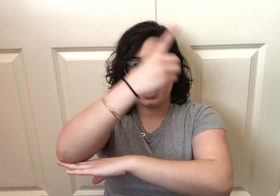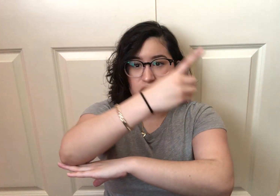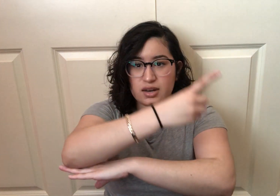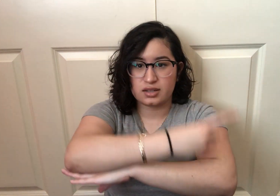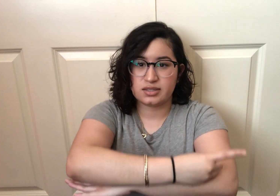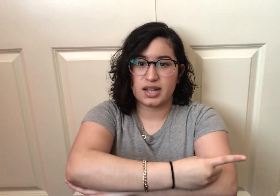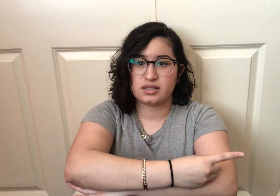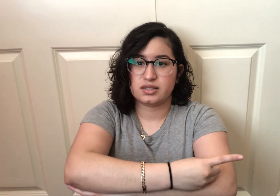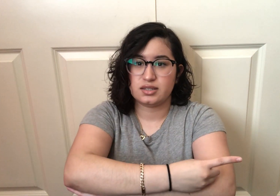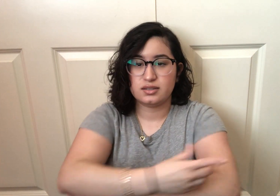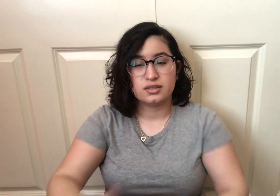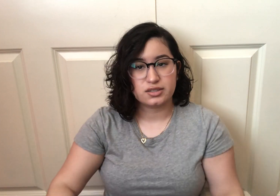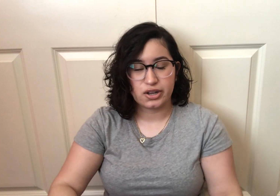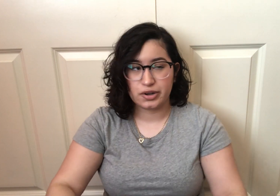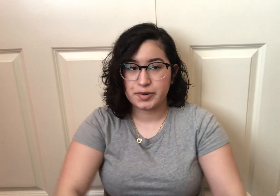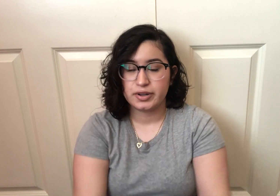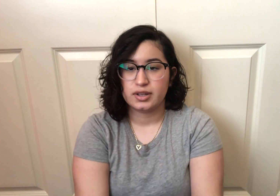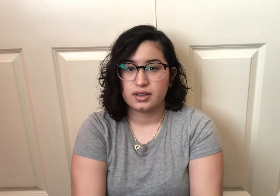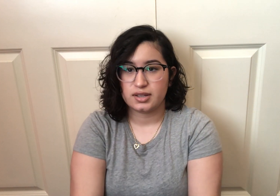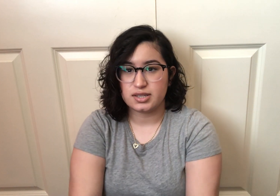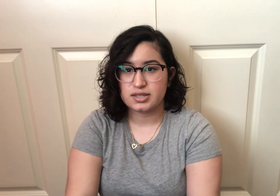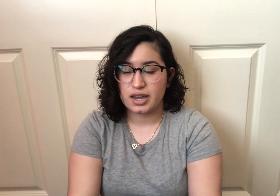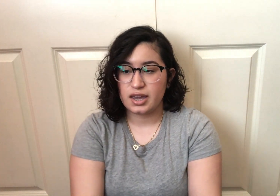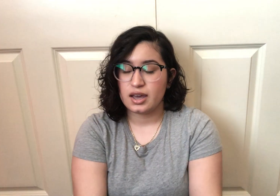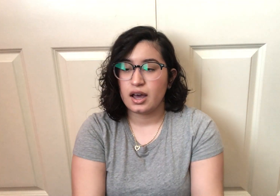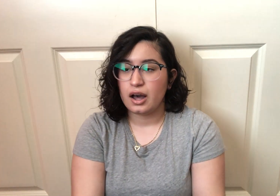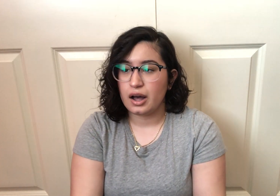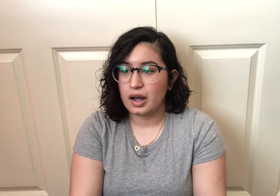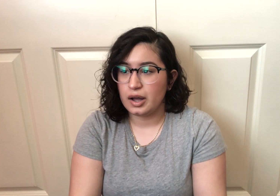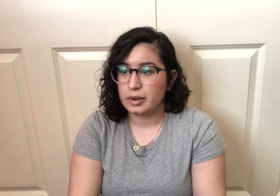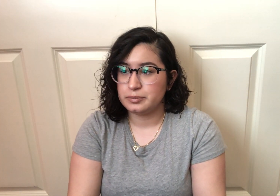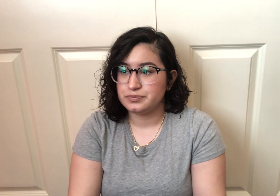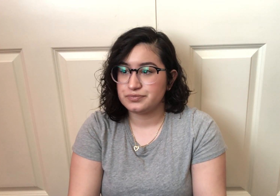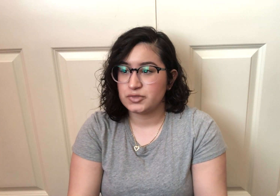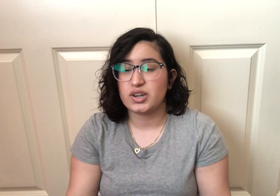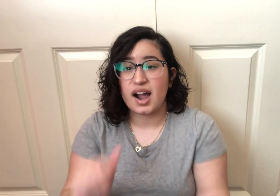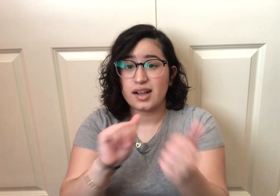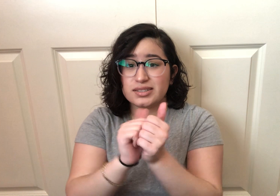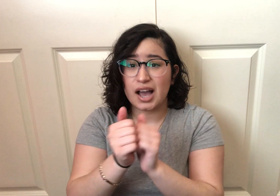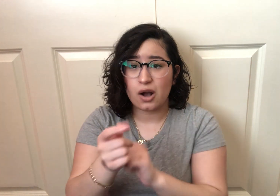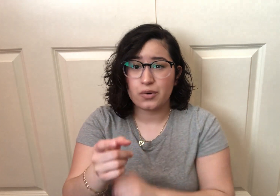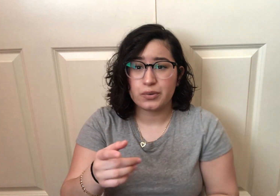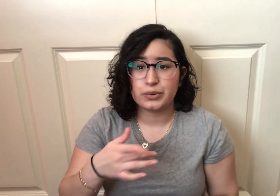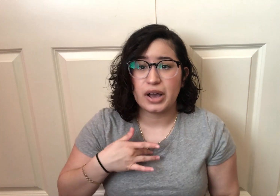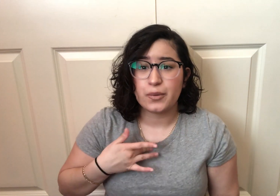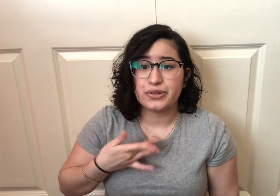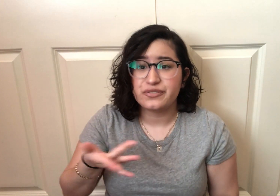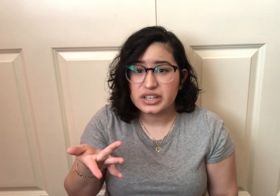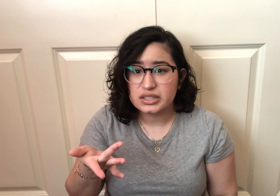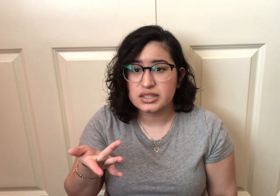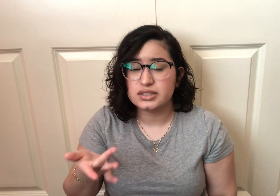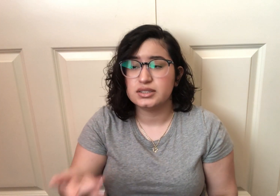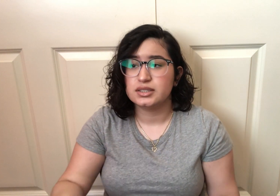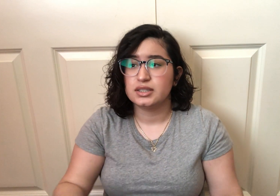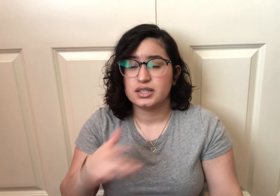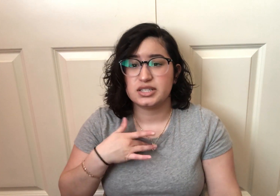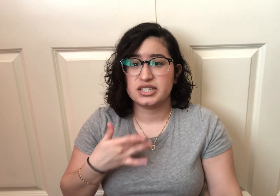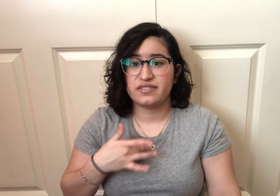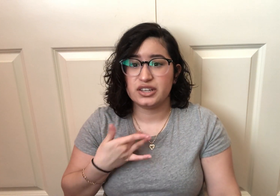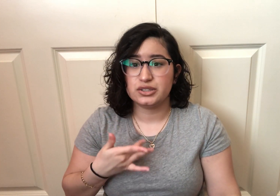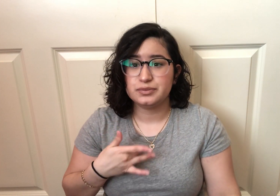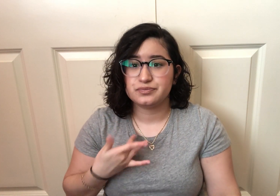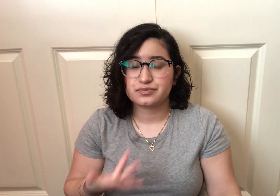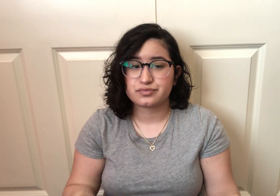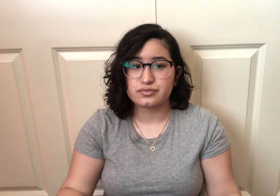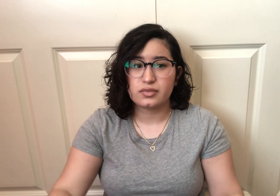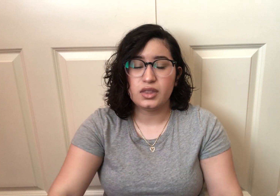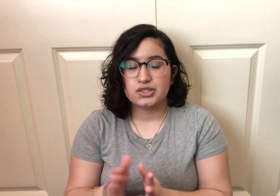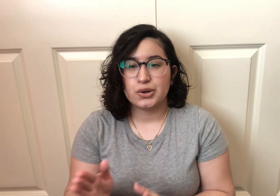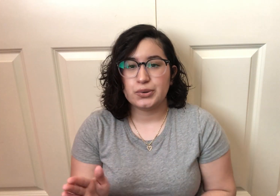it sets. So that's "day". You can ask "how are you feeling?" This is "feel." So you